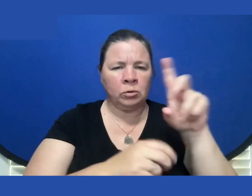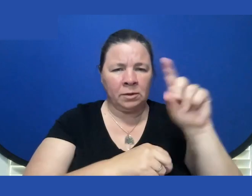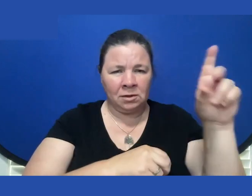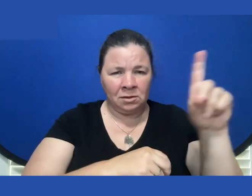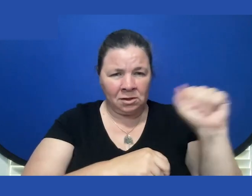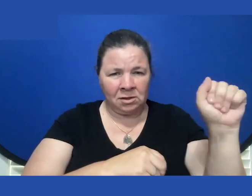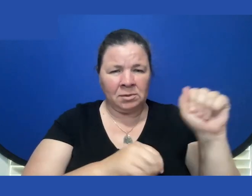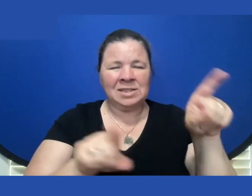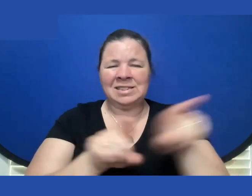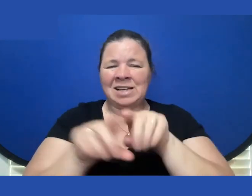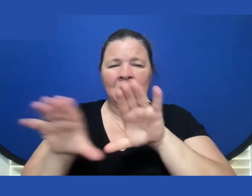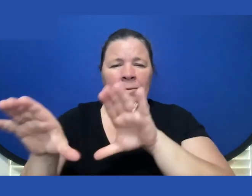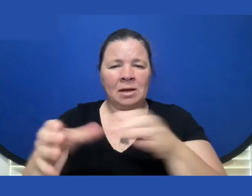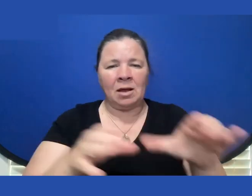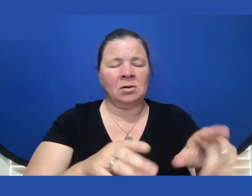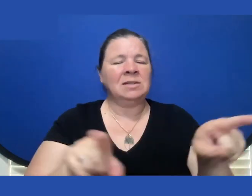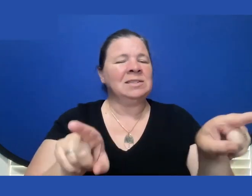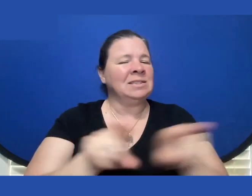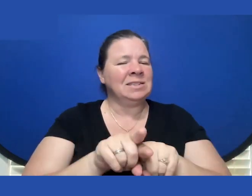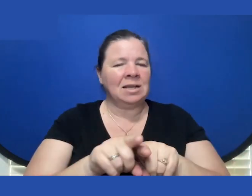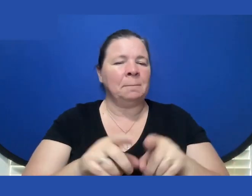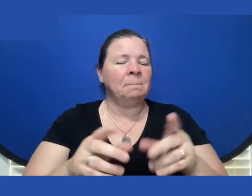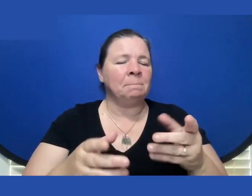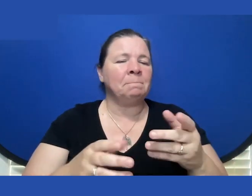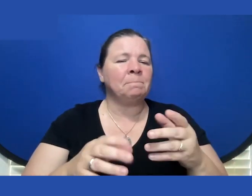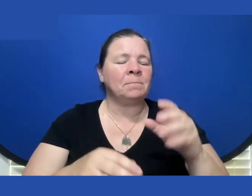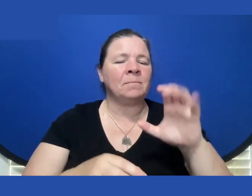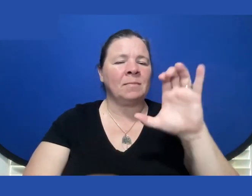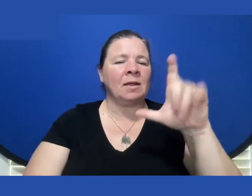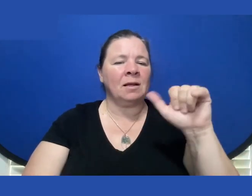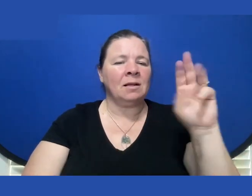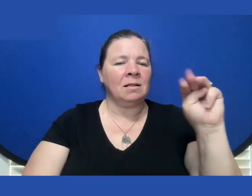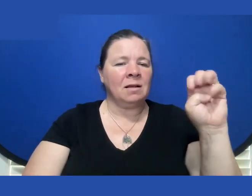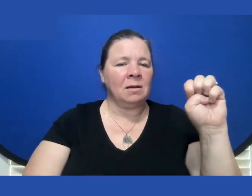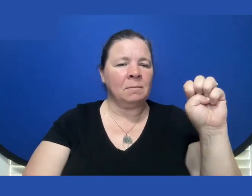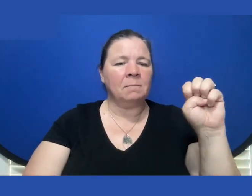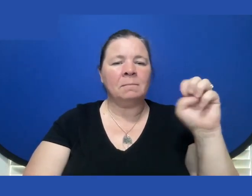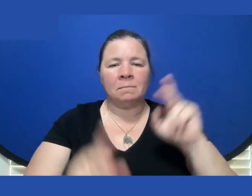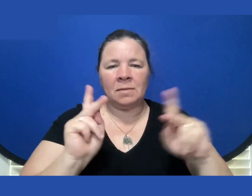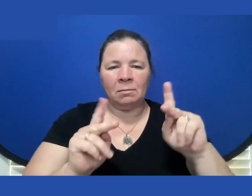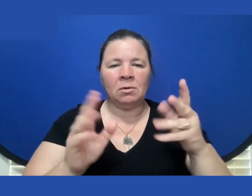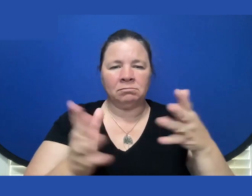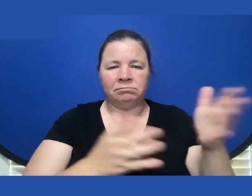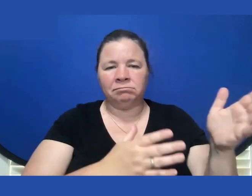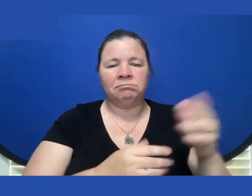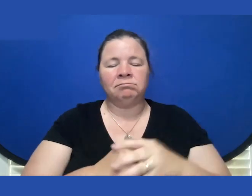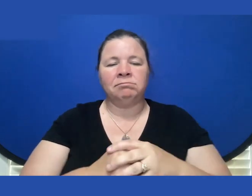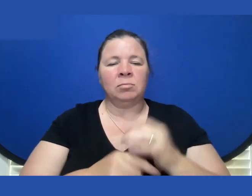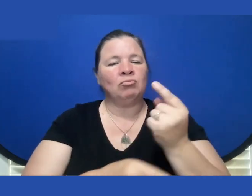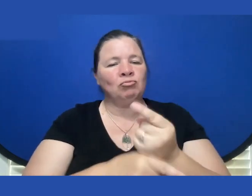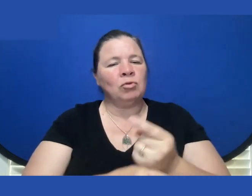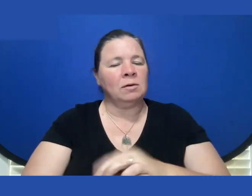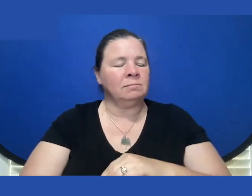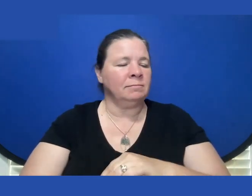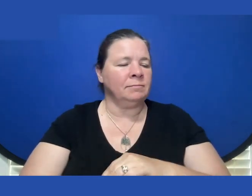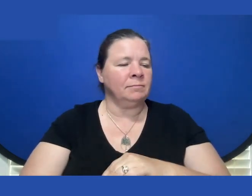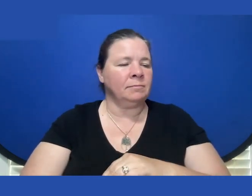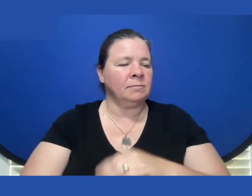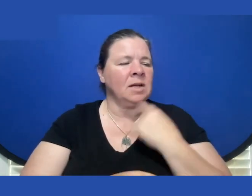Yeah, I'm sure. Yeah. - I'm hoping a lot of the carriers in that way, yeah, and the claimants. Yeah. Yeah, I'm sure. So, tell us a little bit about your transition